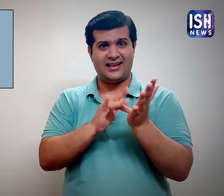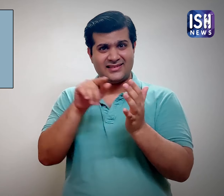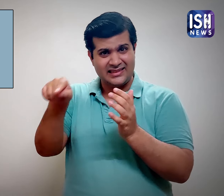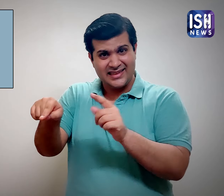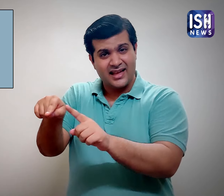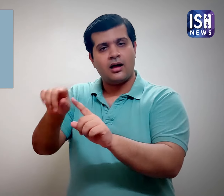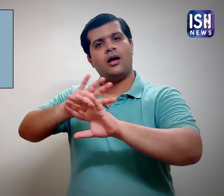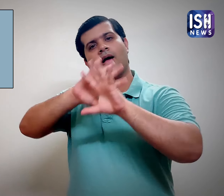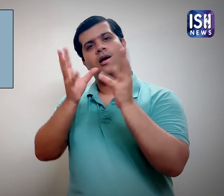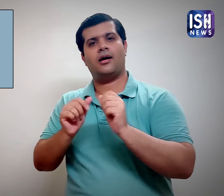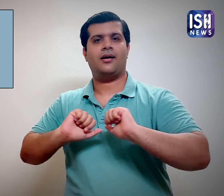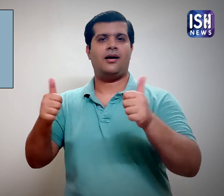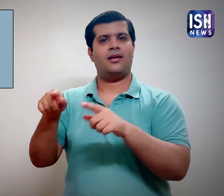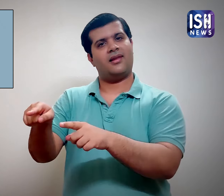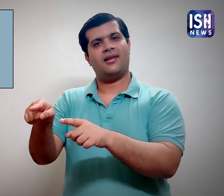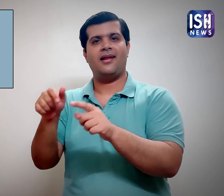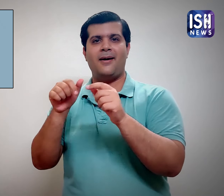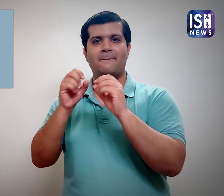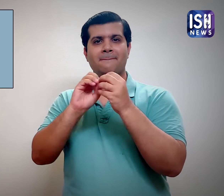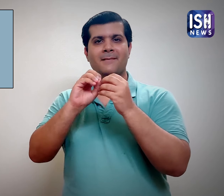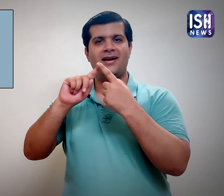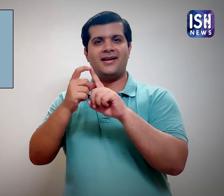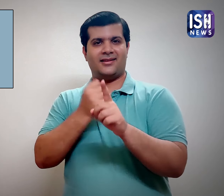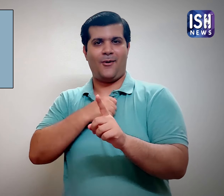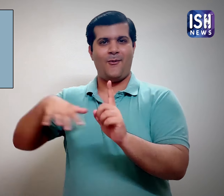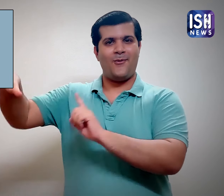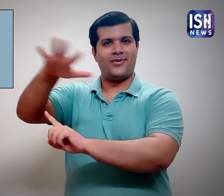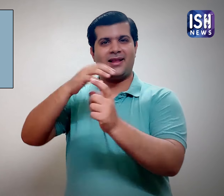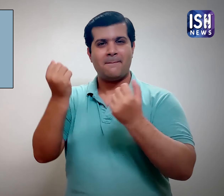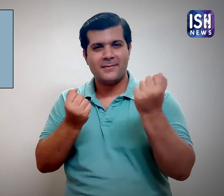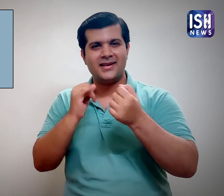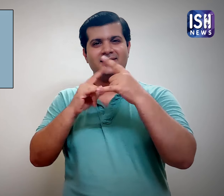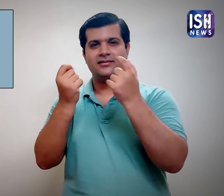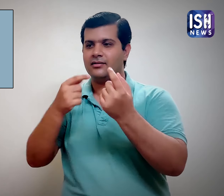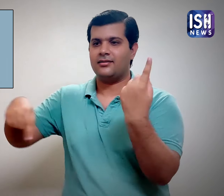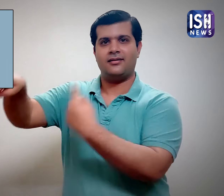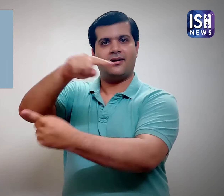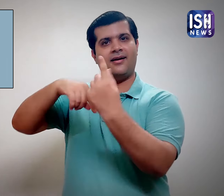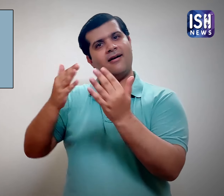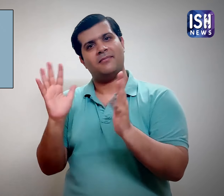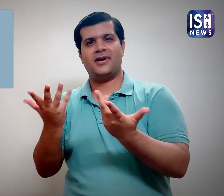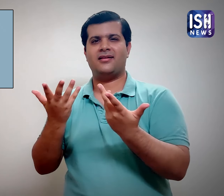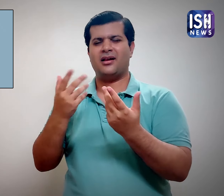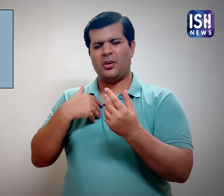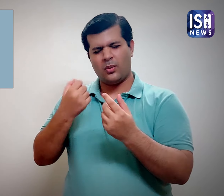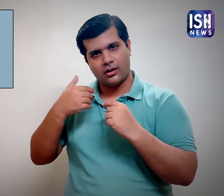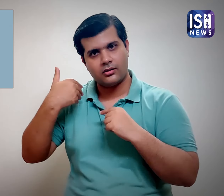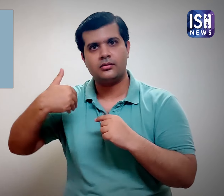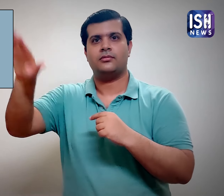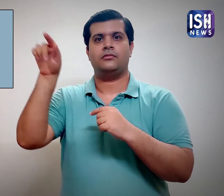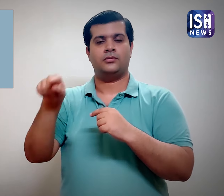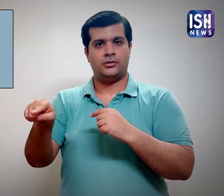Ashti falls under the Beed District, where transportation was available. Sachin wanted to reach there.